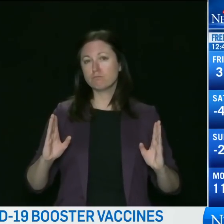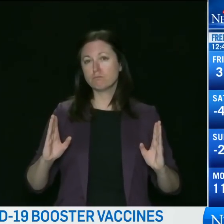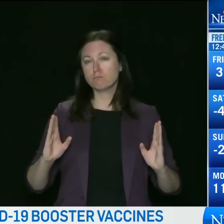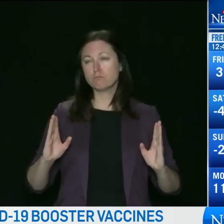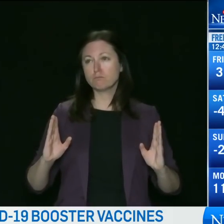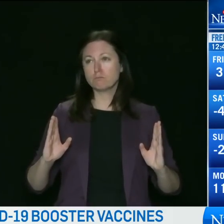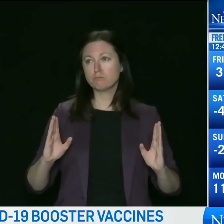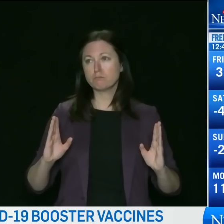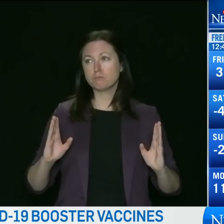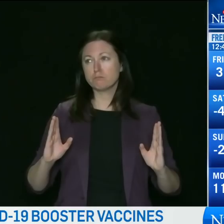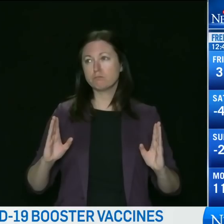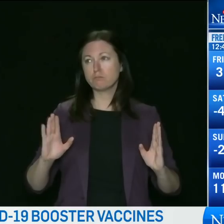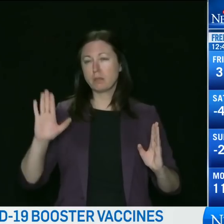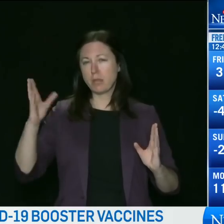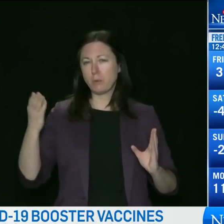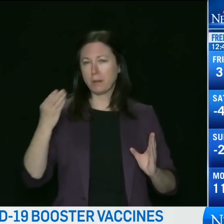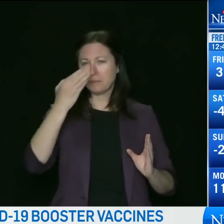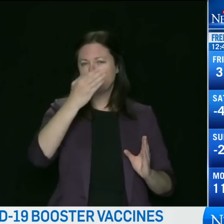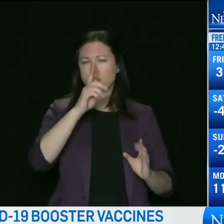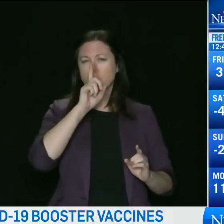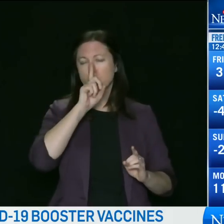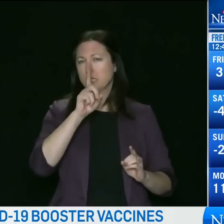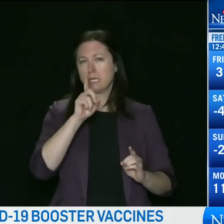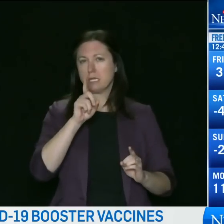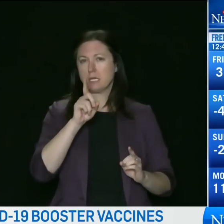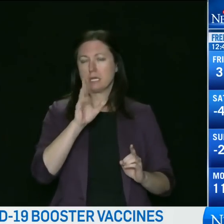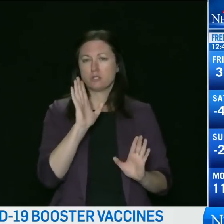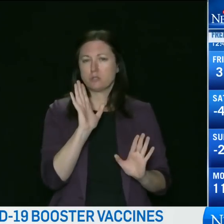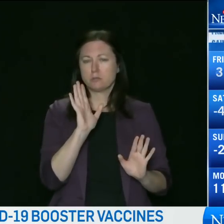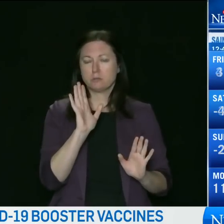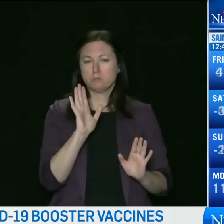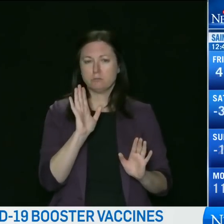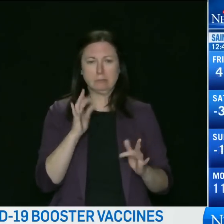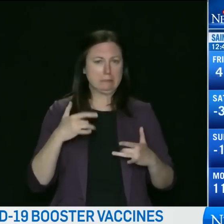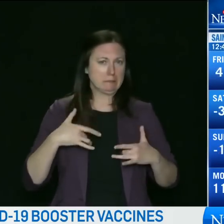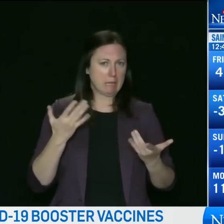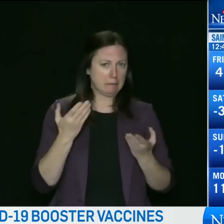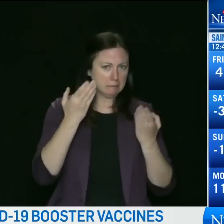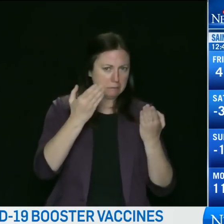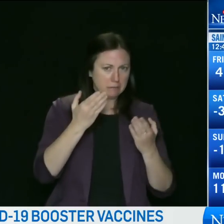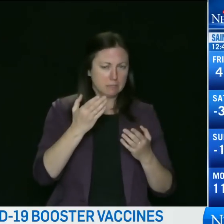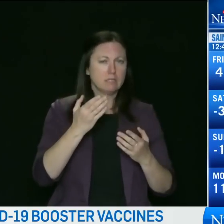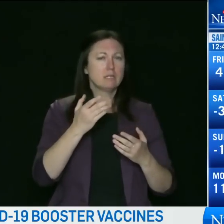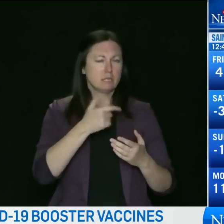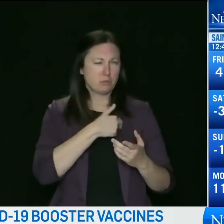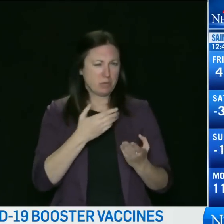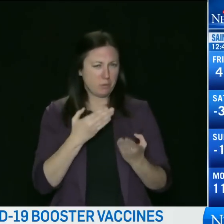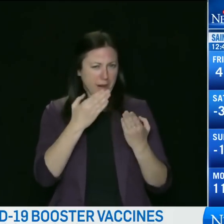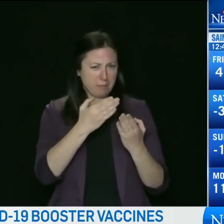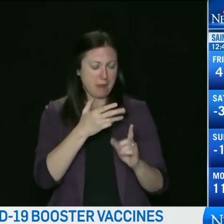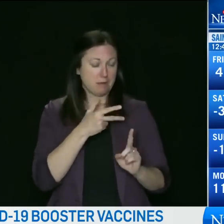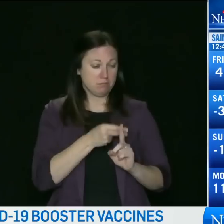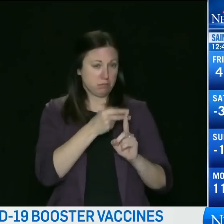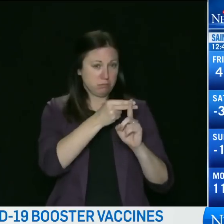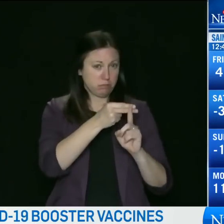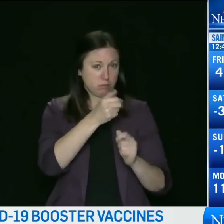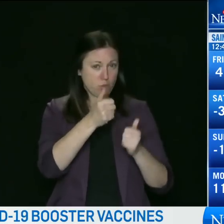AGES OF 12 AND 29, IT'S VERY SUBTLE, THE RECOMMENDATIONS